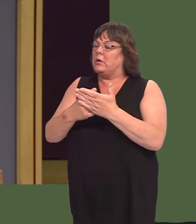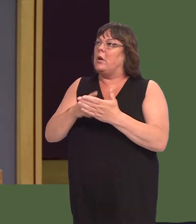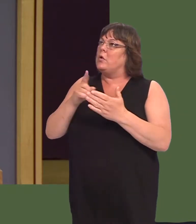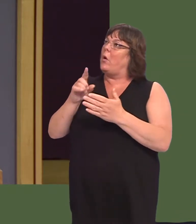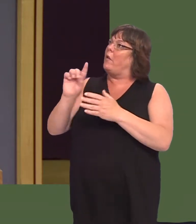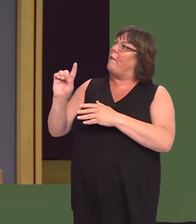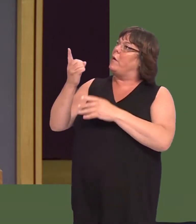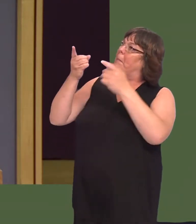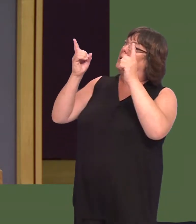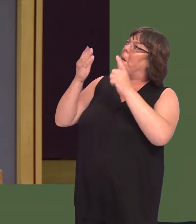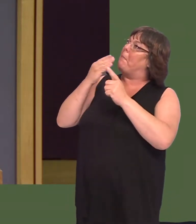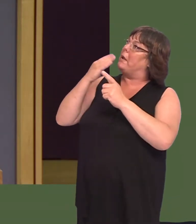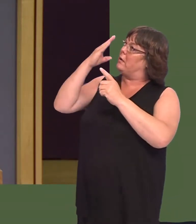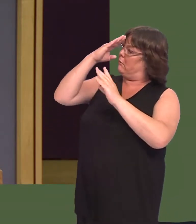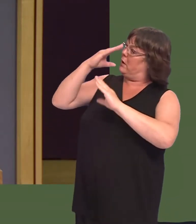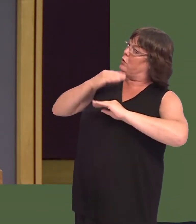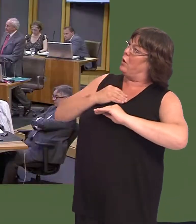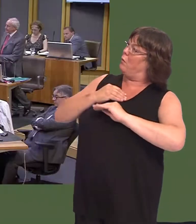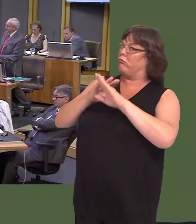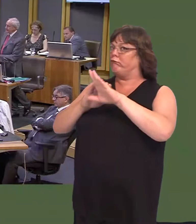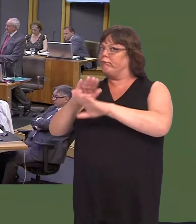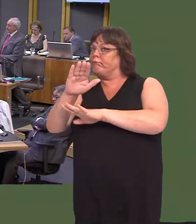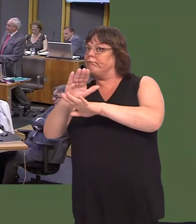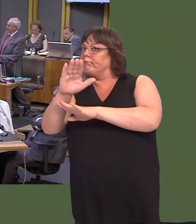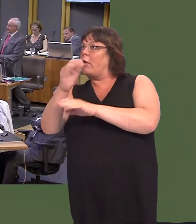So, can the First Minister perhaps give us a forward view of what he hopes his Government